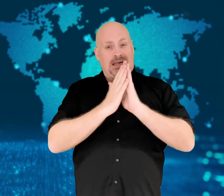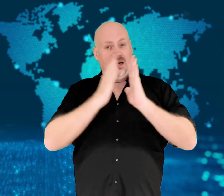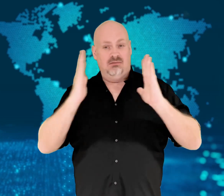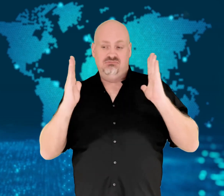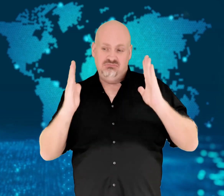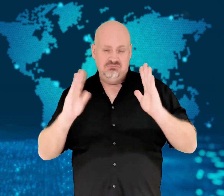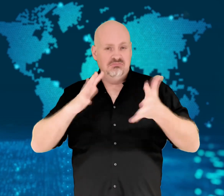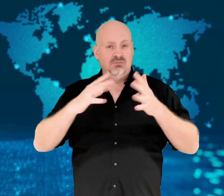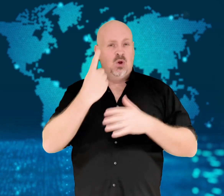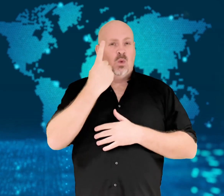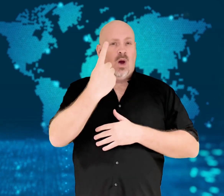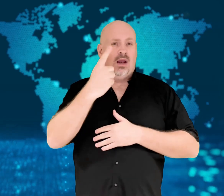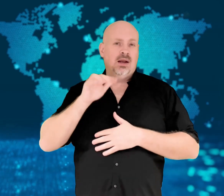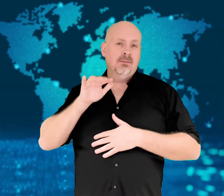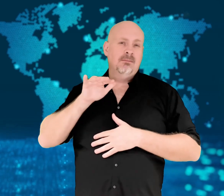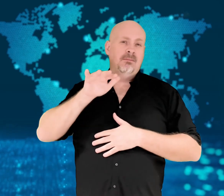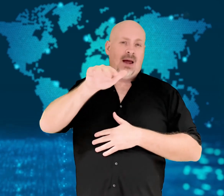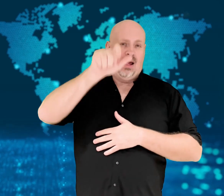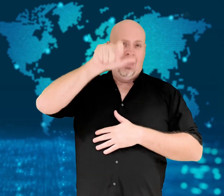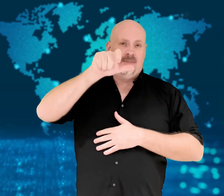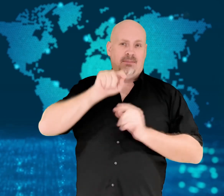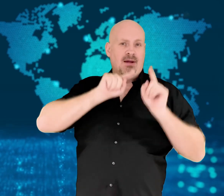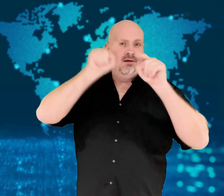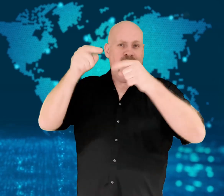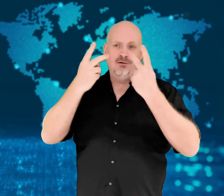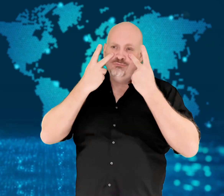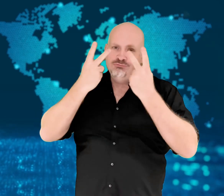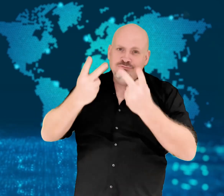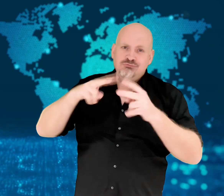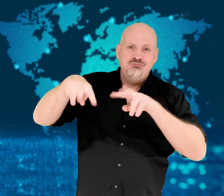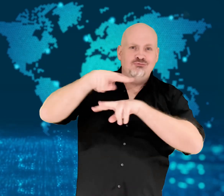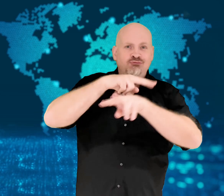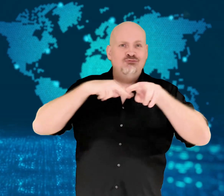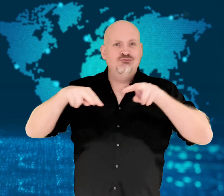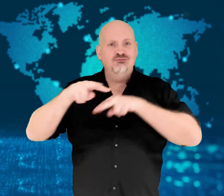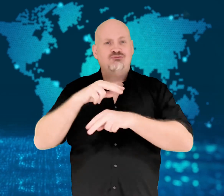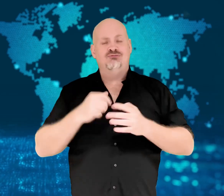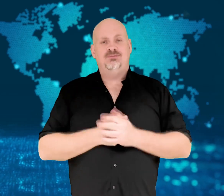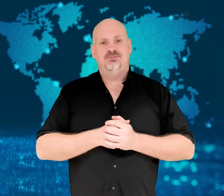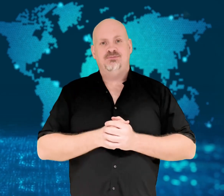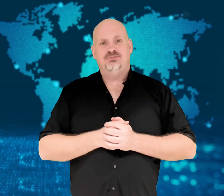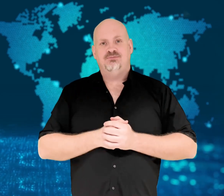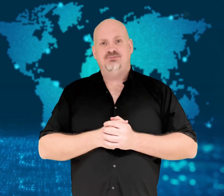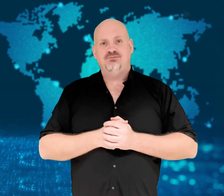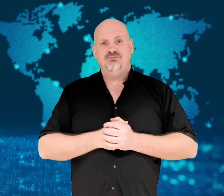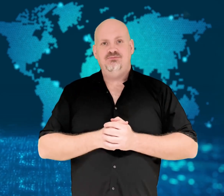Around a million people travel there each year.